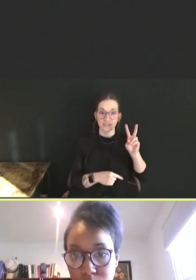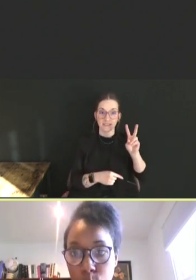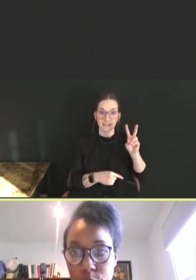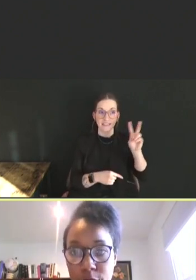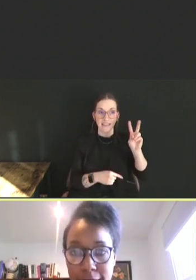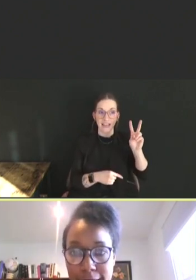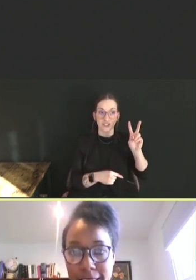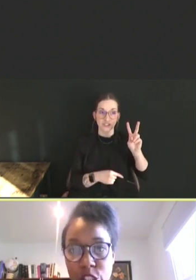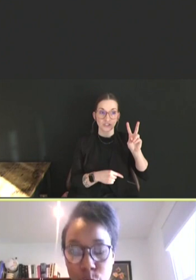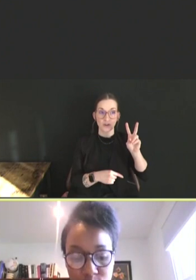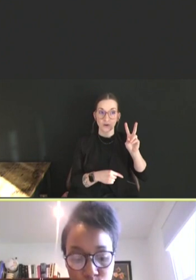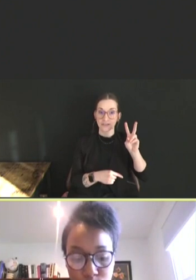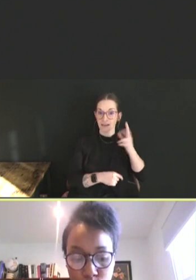was released in 2021.